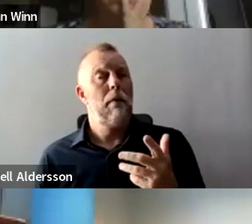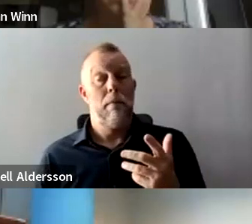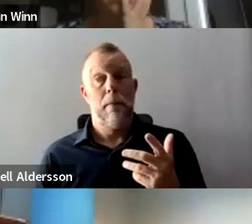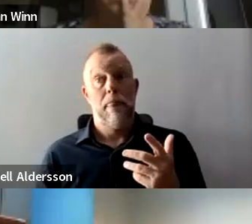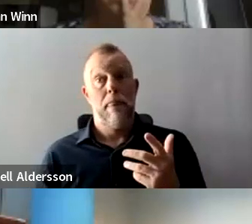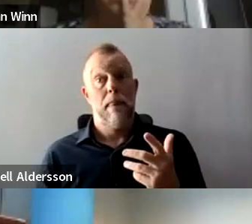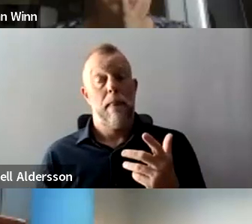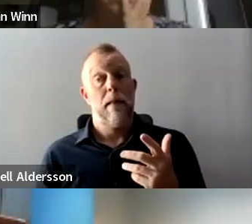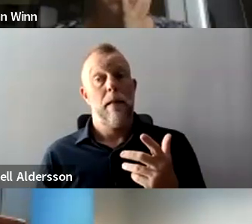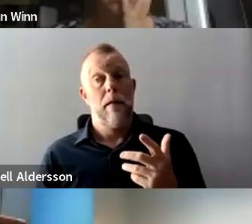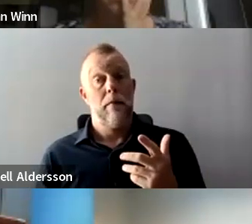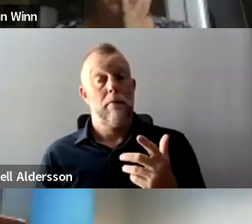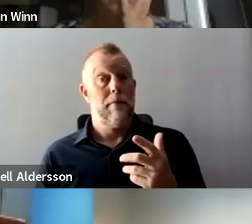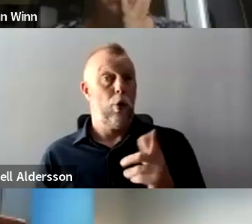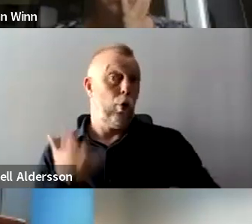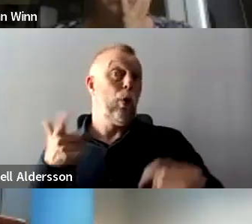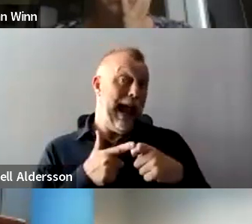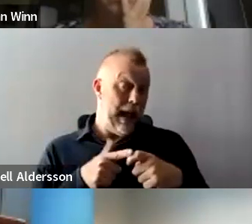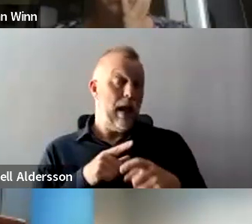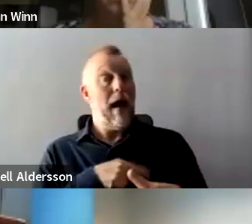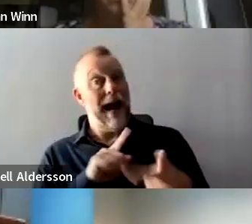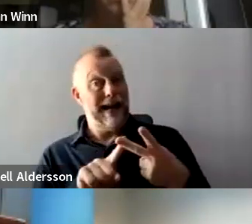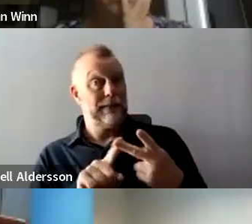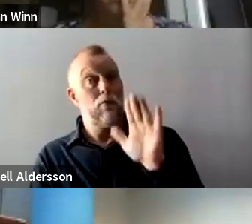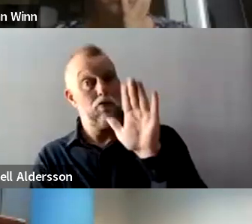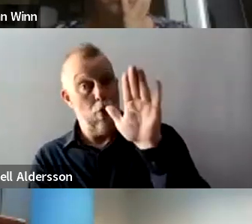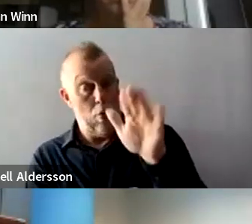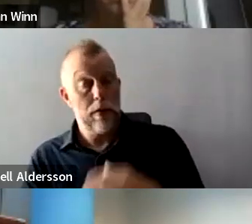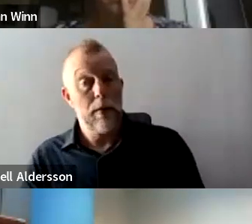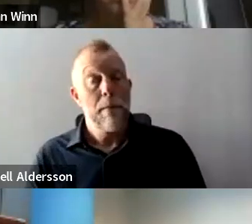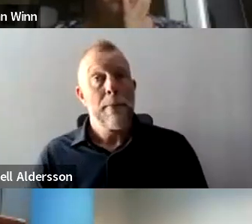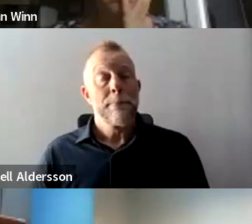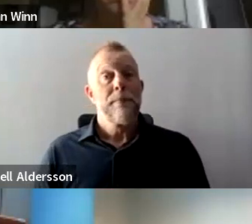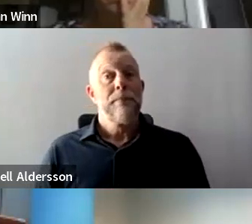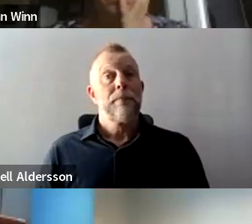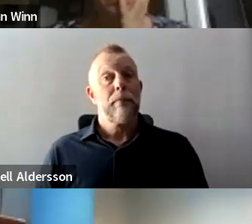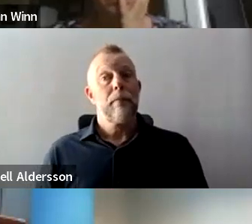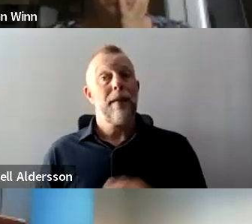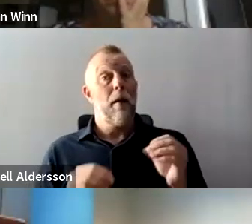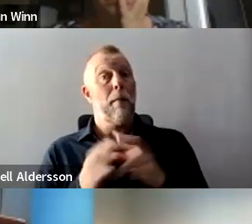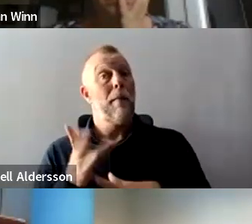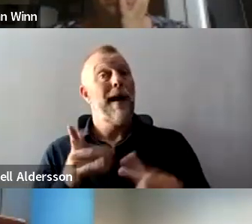internationally, both in the UK and abroad, and BATOD has